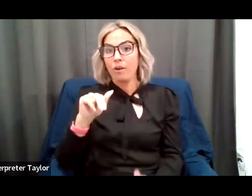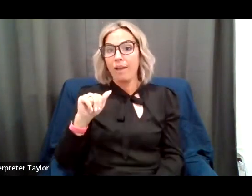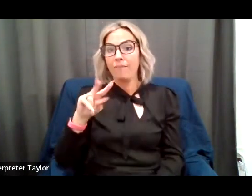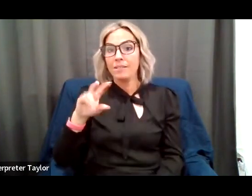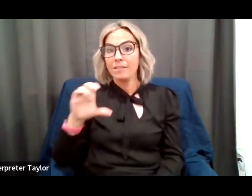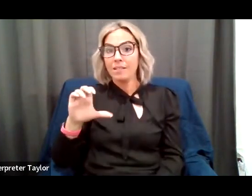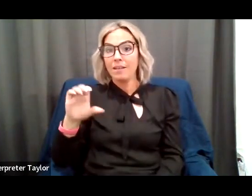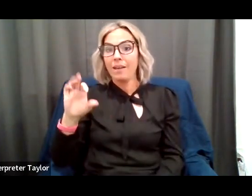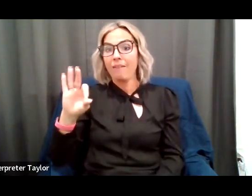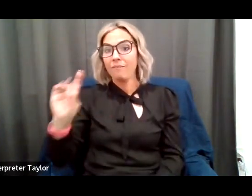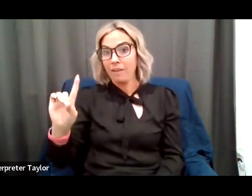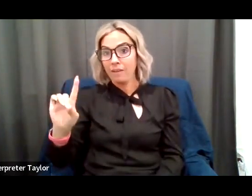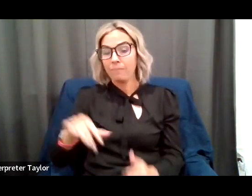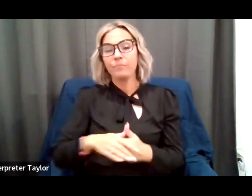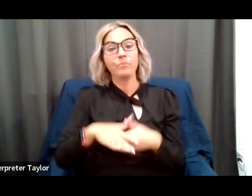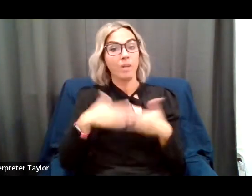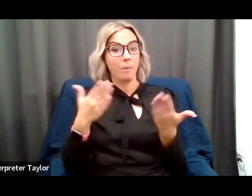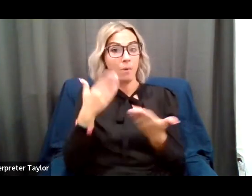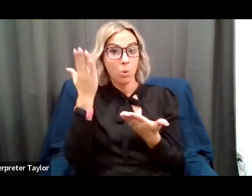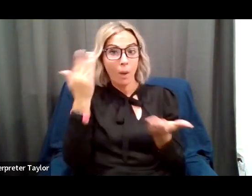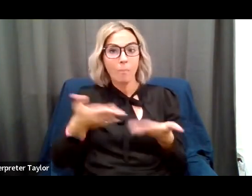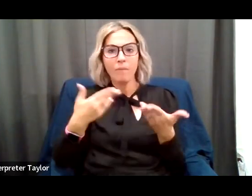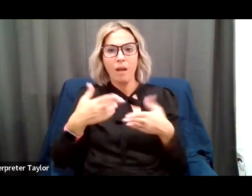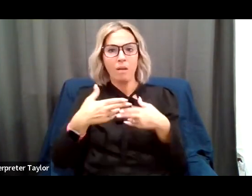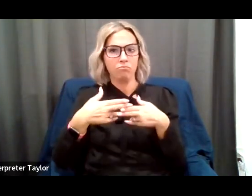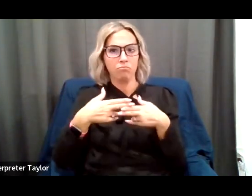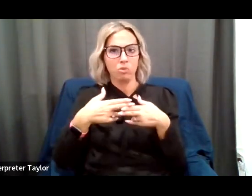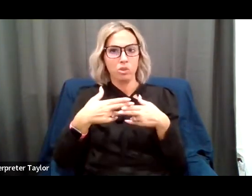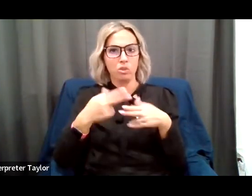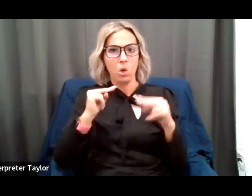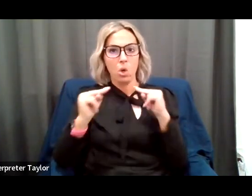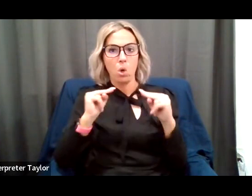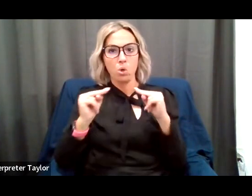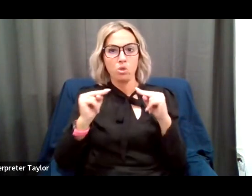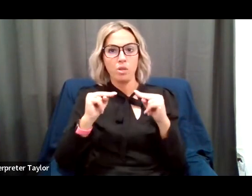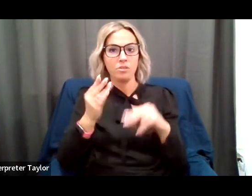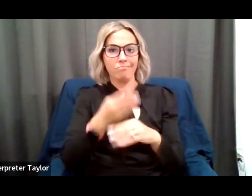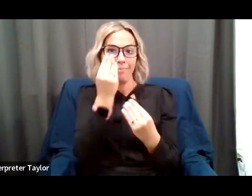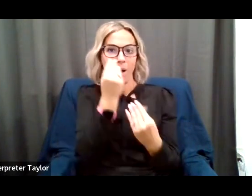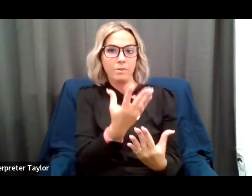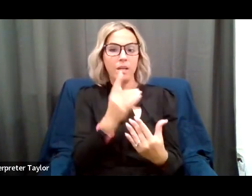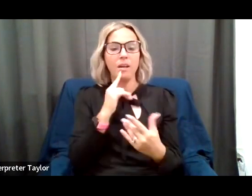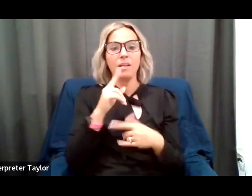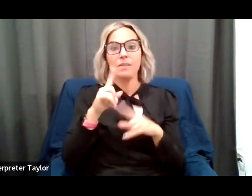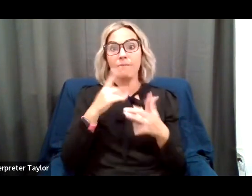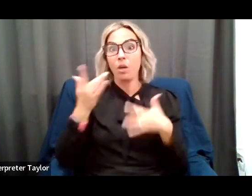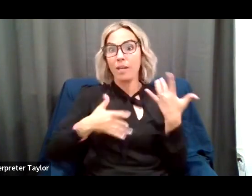I'm here to provide a brief negotiate- negotiations update and some very exciting news.